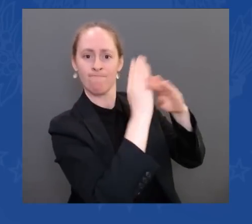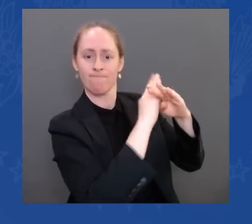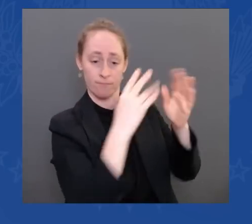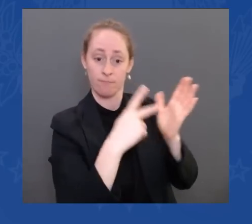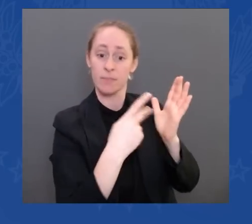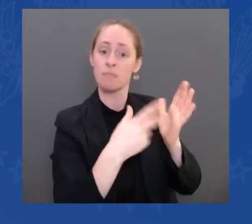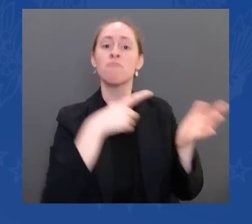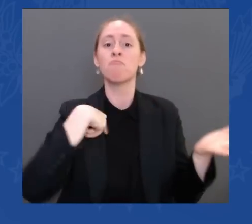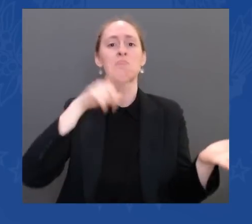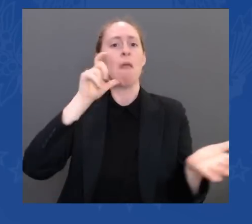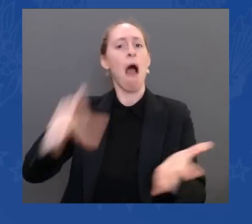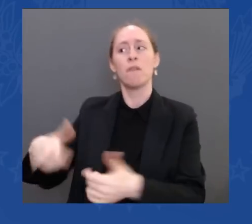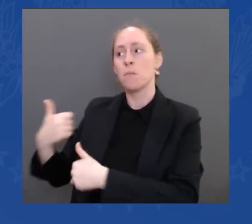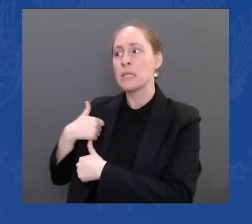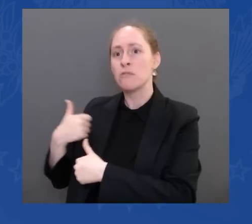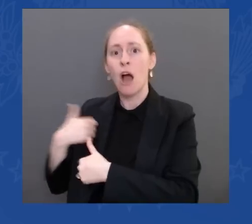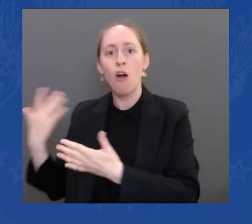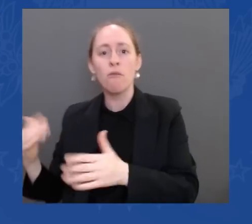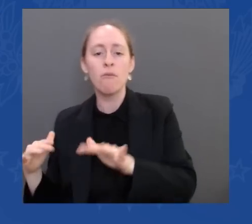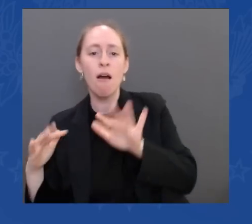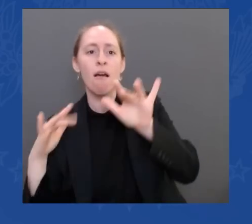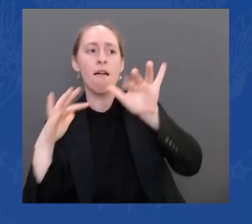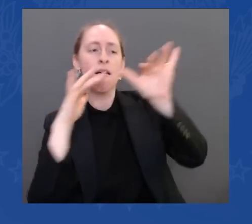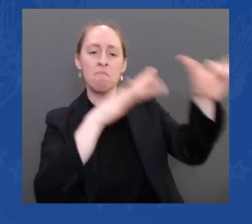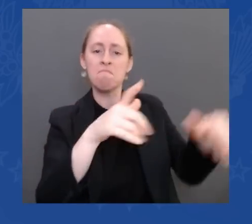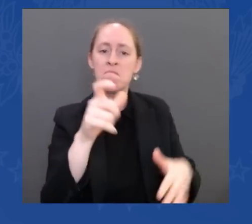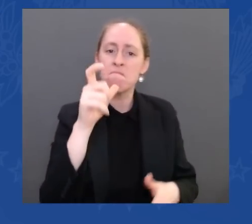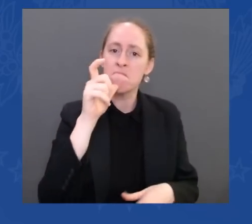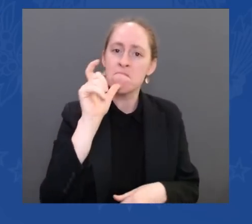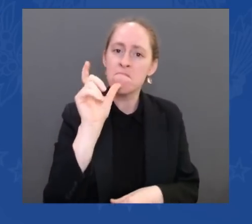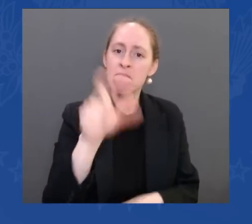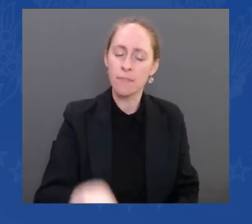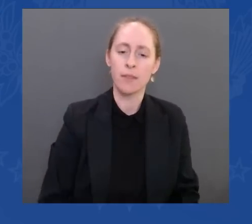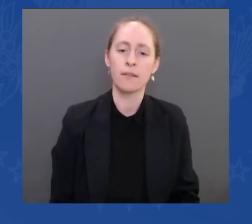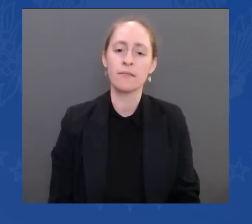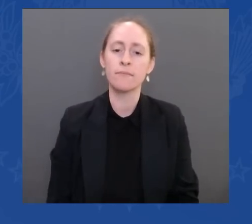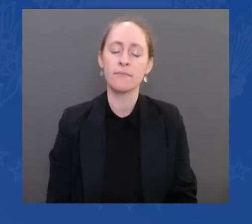is one that's unintended." You're allowing the Ukrainians to defend themselves.